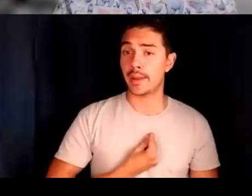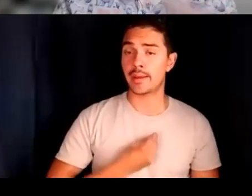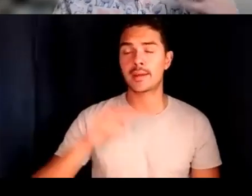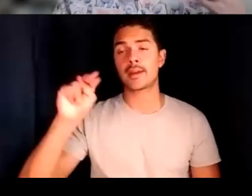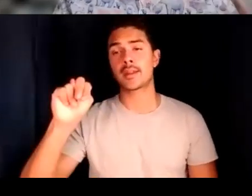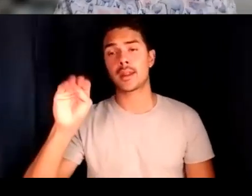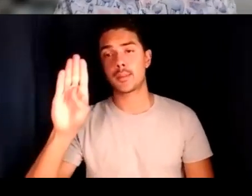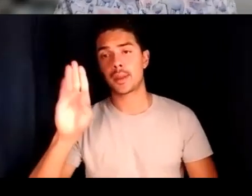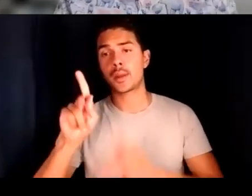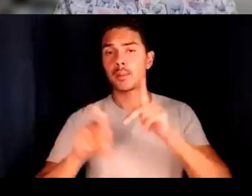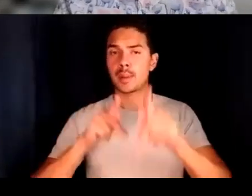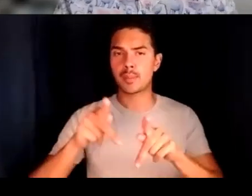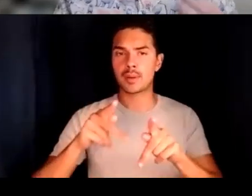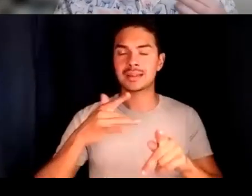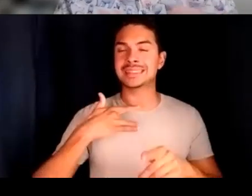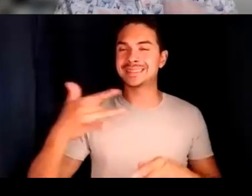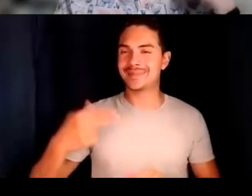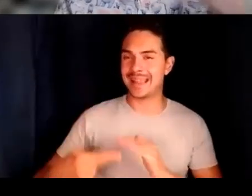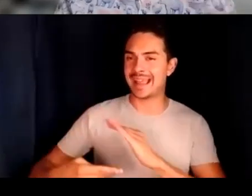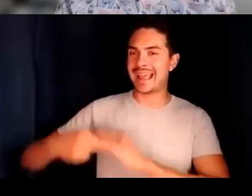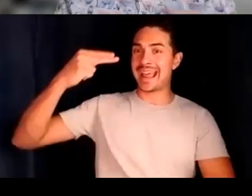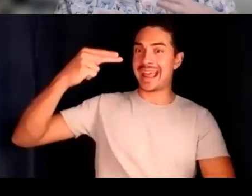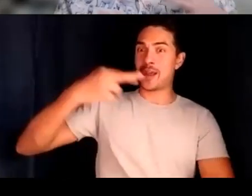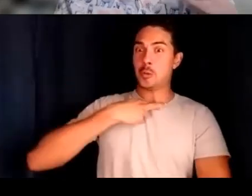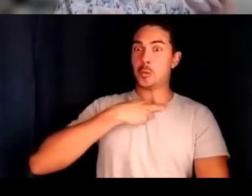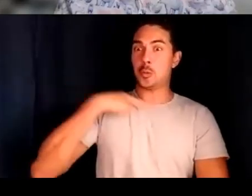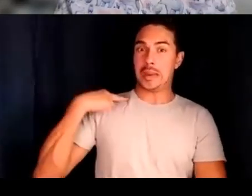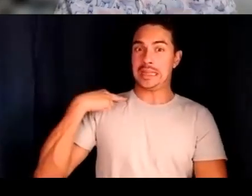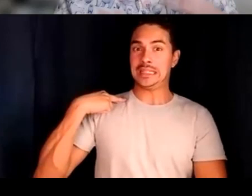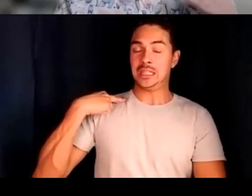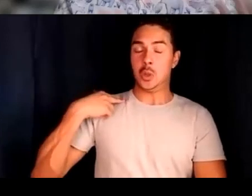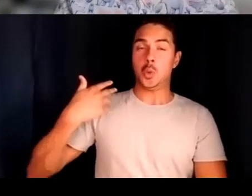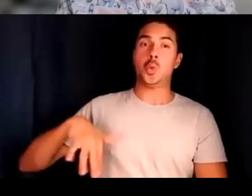are generally at higher risk for depression, anxiety,